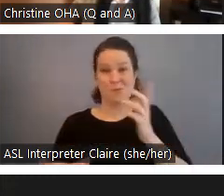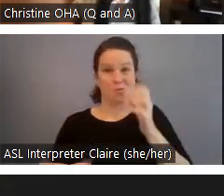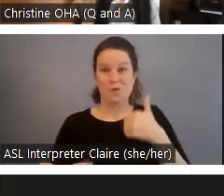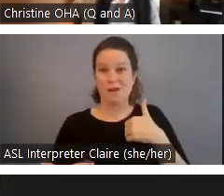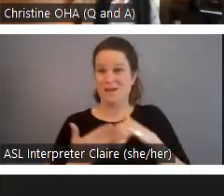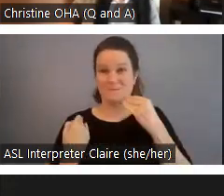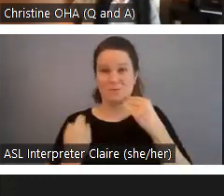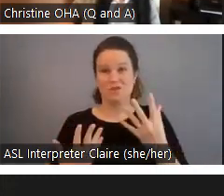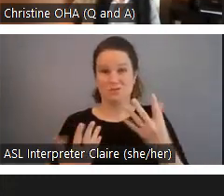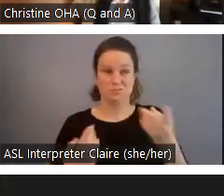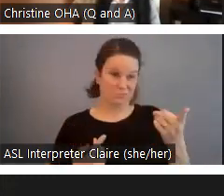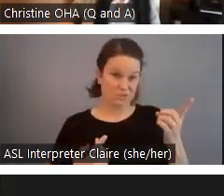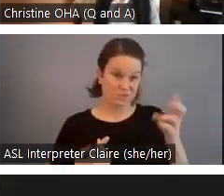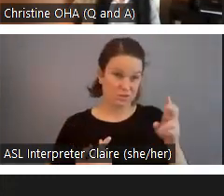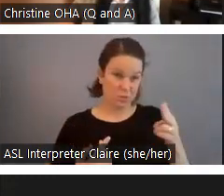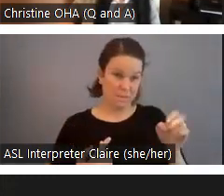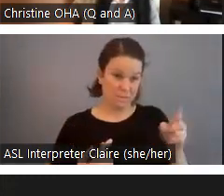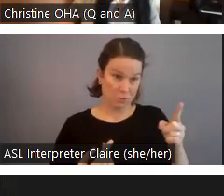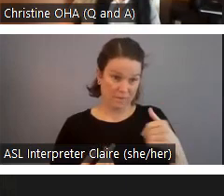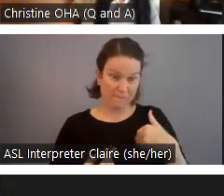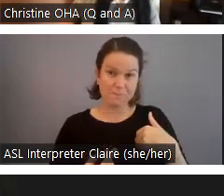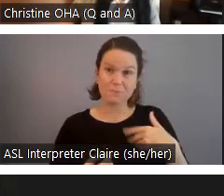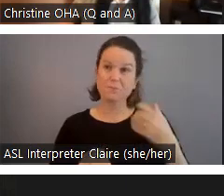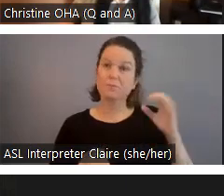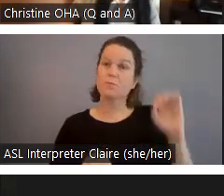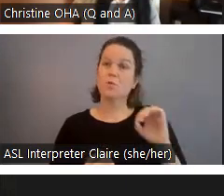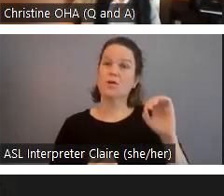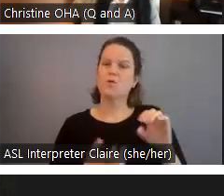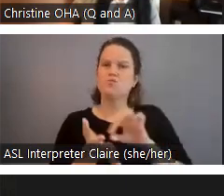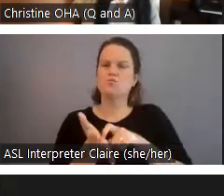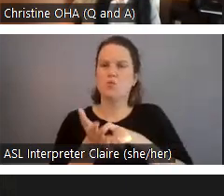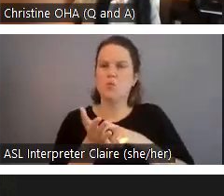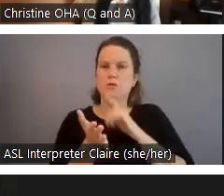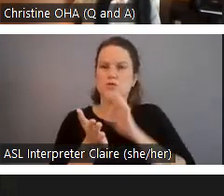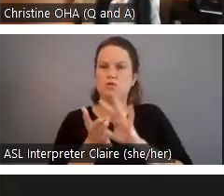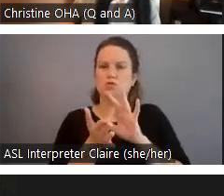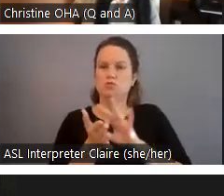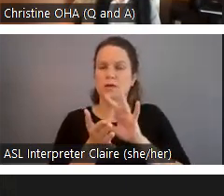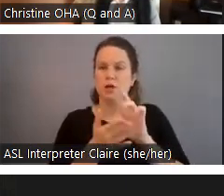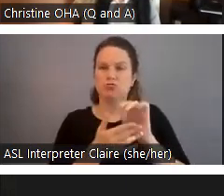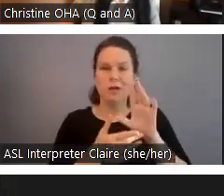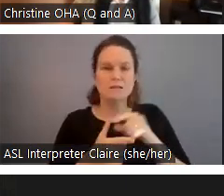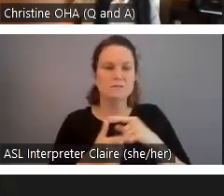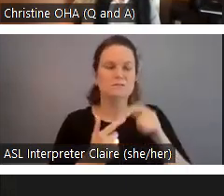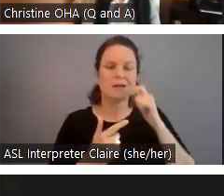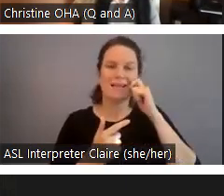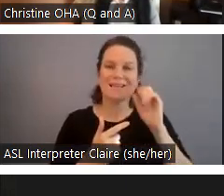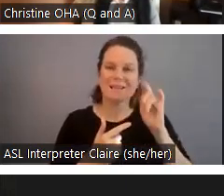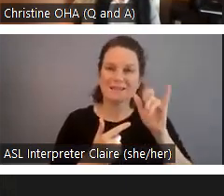I don't know if Dr. Hope does, I know that Oregon is required to track data